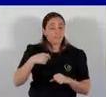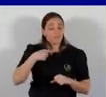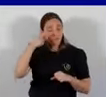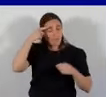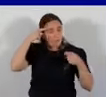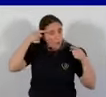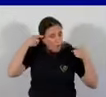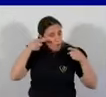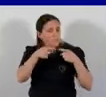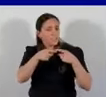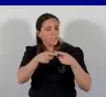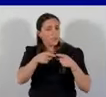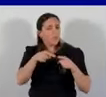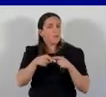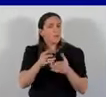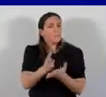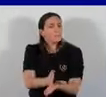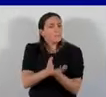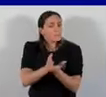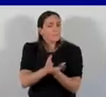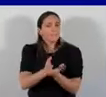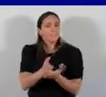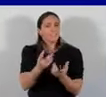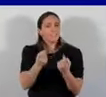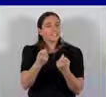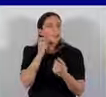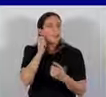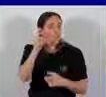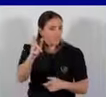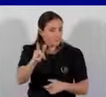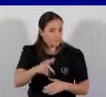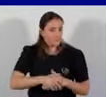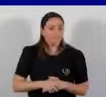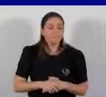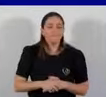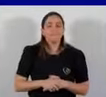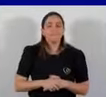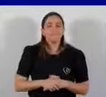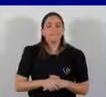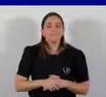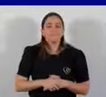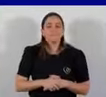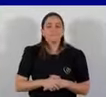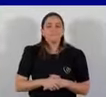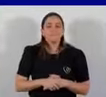In other words, we are looking for it And we are quite decisive in the search